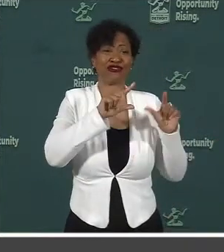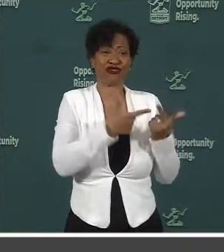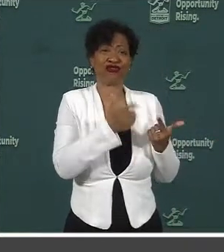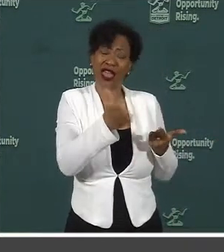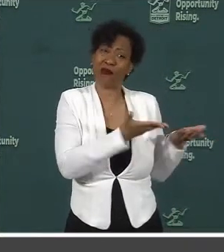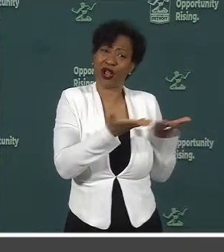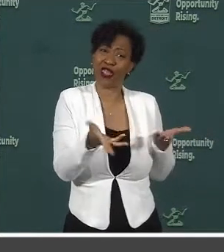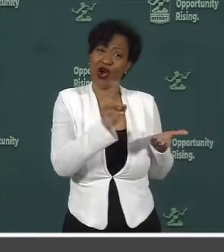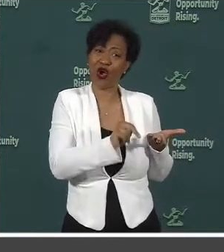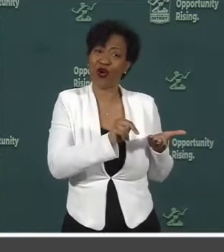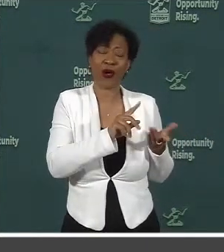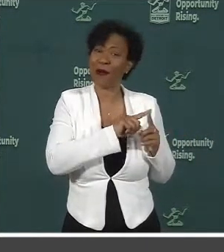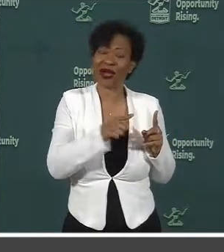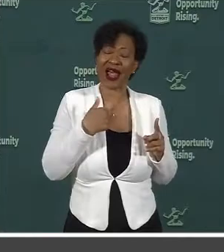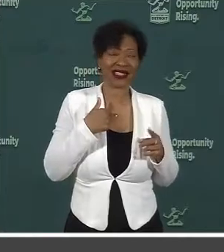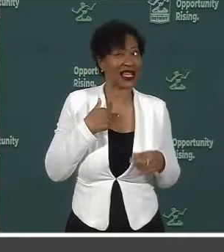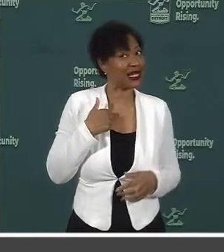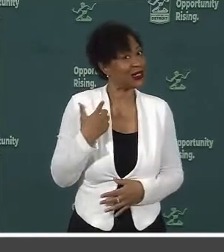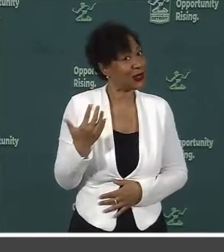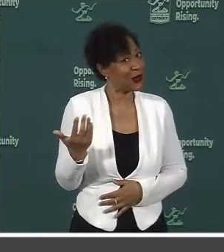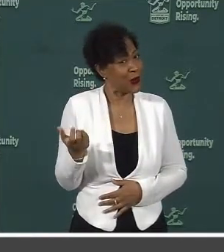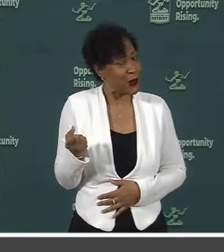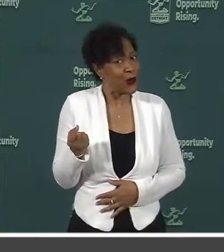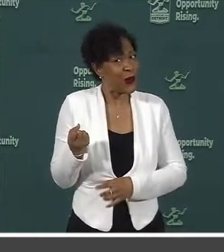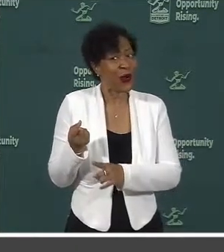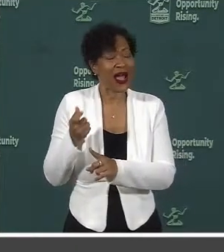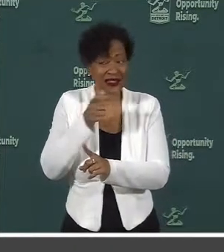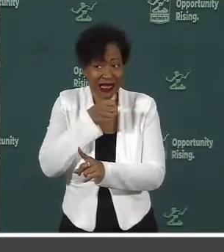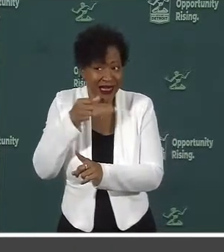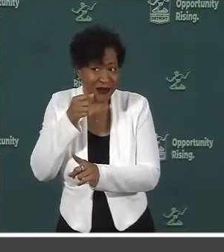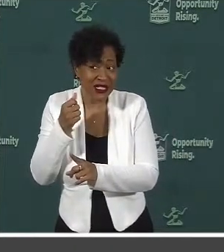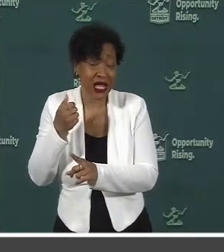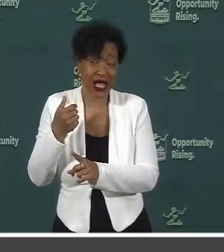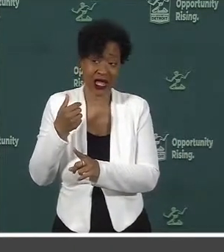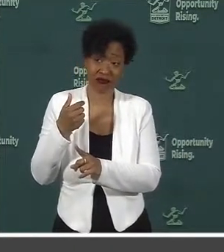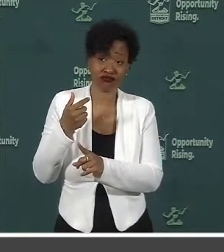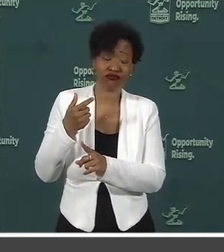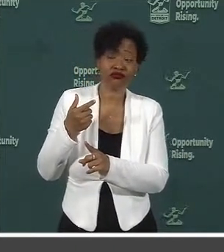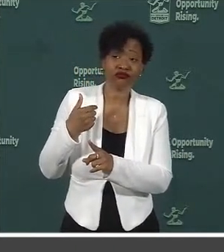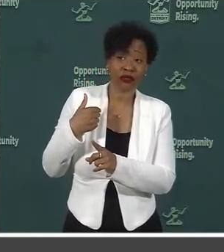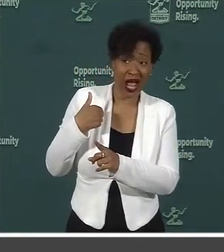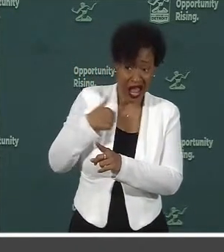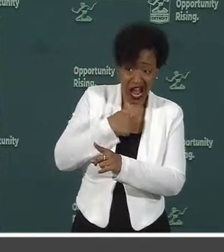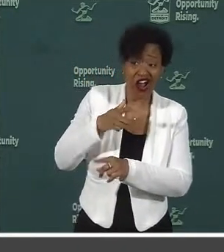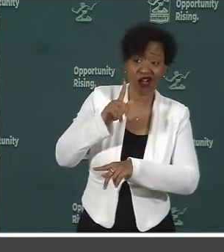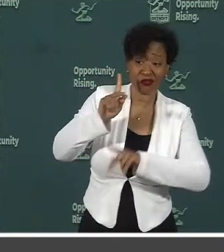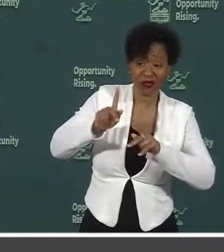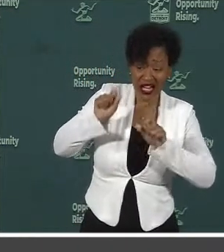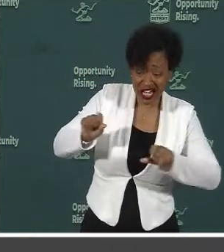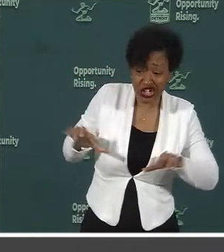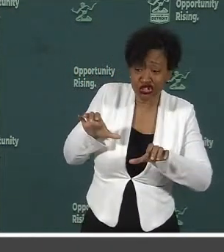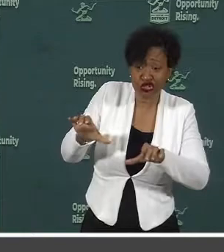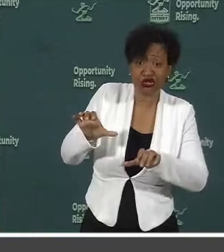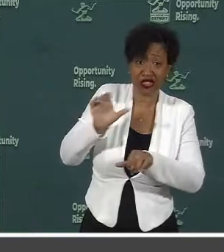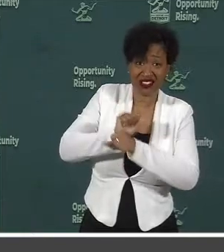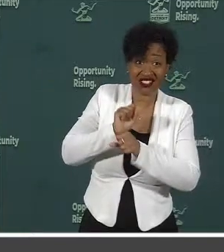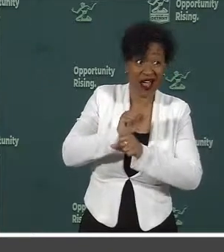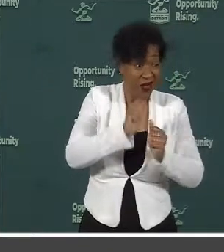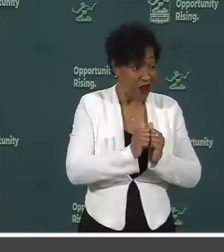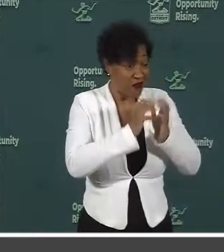AMAZON ON BEHALF OF OUR UNION AND I SAID OUR FOLKS CAN DO THE JOB THEY BUILD THE MOST ADVANCED FACTORIES IN THE WORLD THEY ARE IN DETROIT IT'S NOT